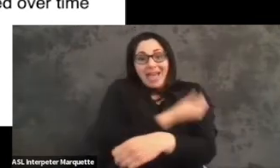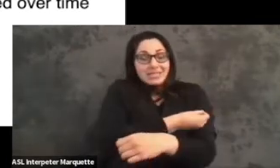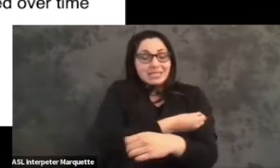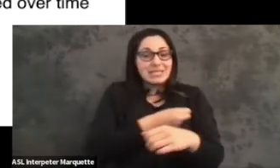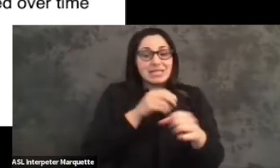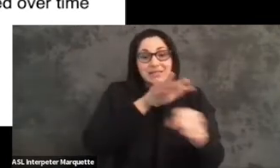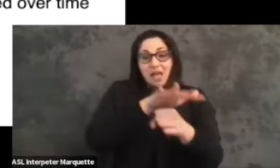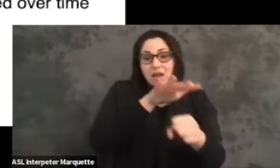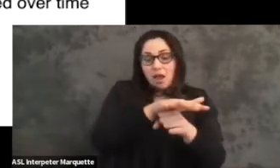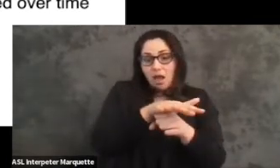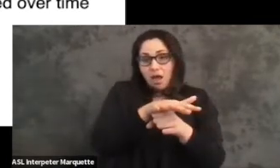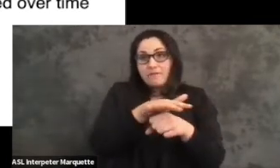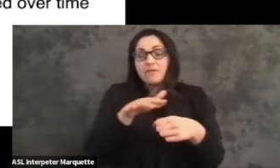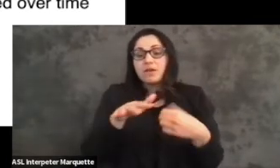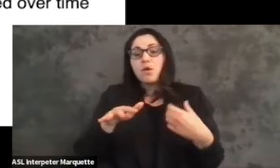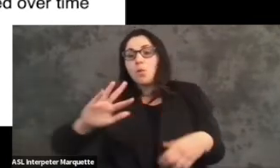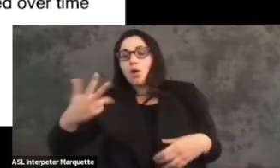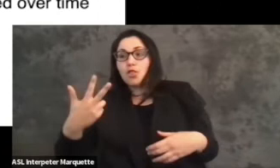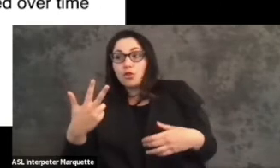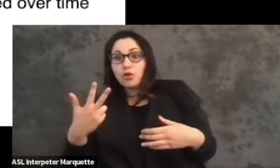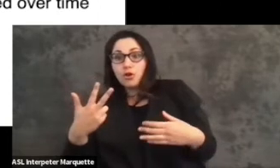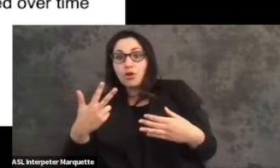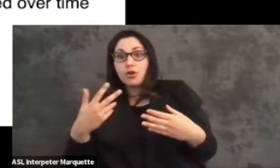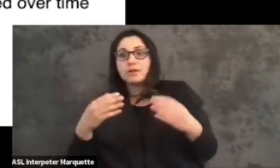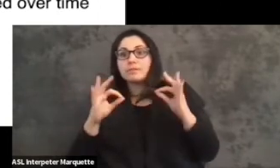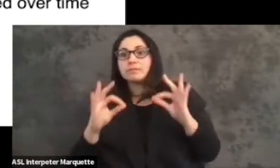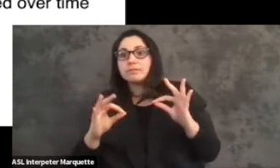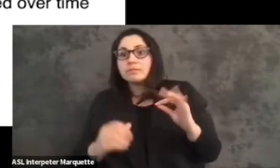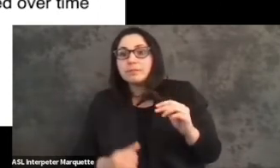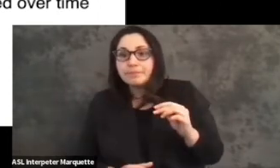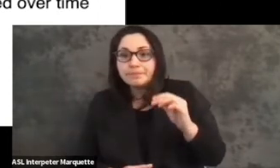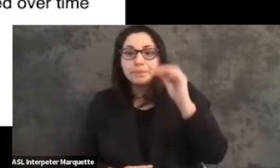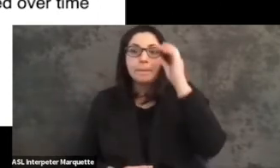differences could mean for people with HIV. And I think we'll have good evidence on whether